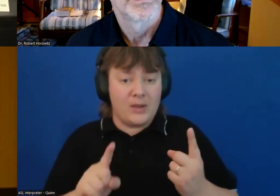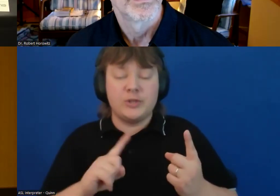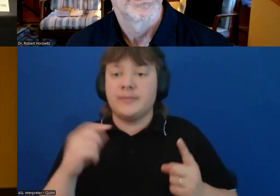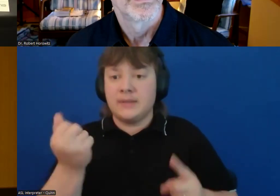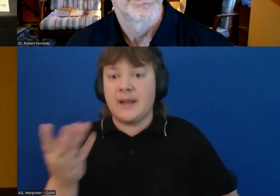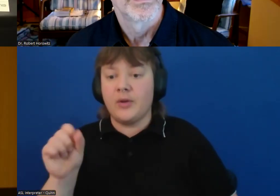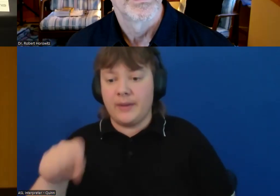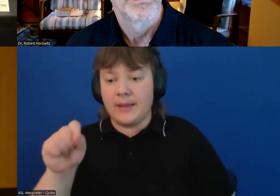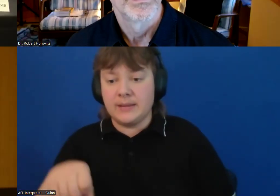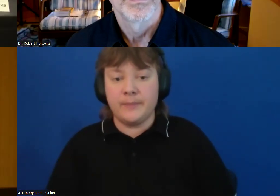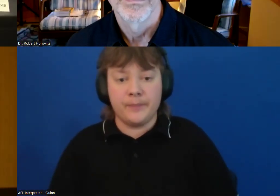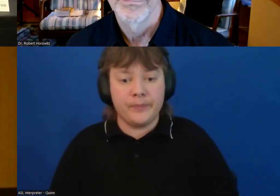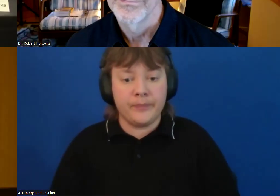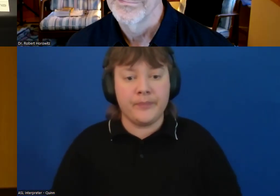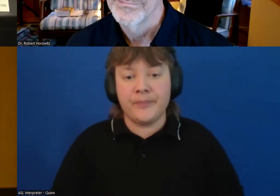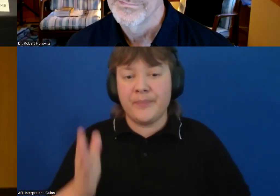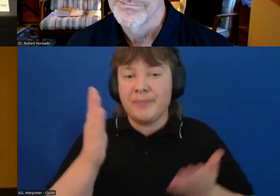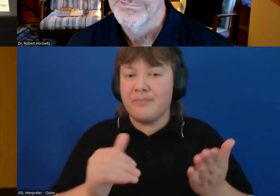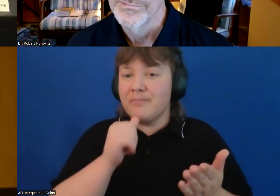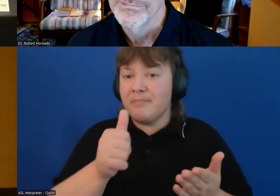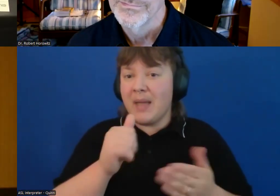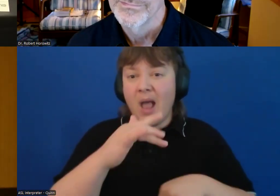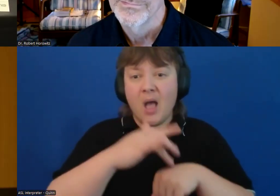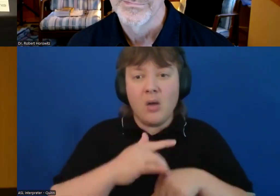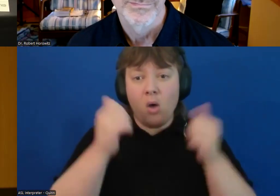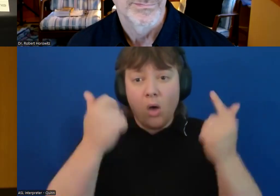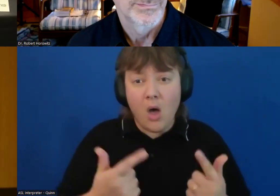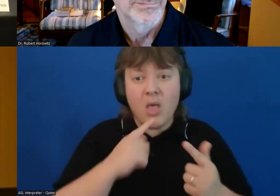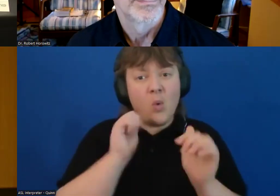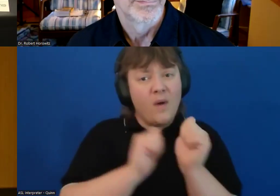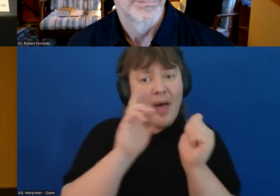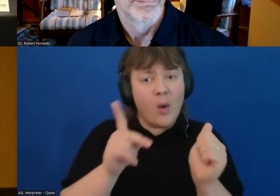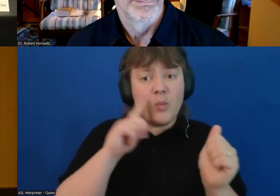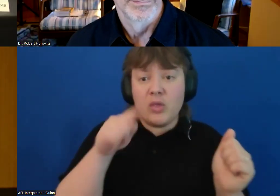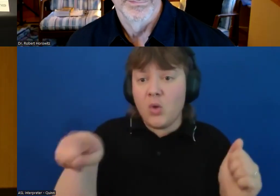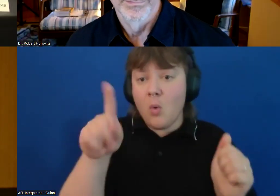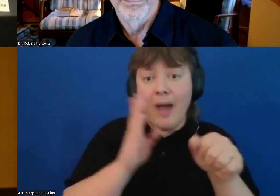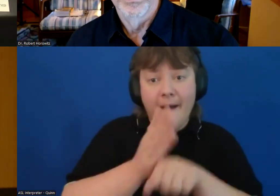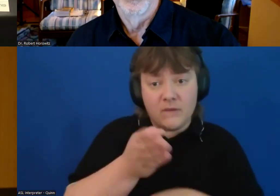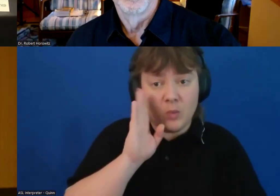Um, and while we may not get to all of them, we will follow up with all of you afterwards. Um,